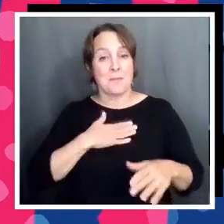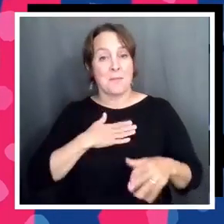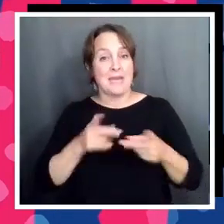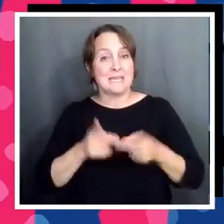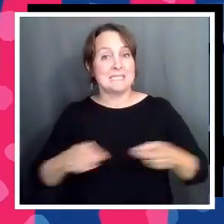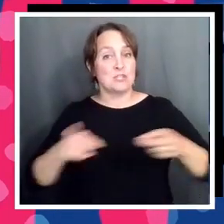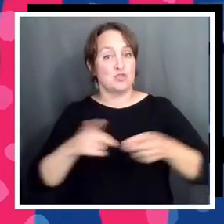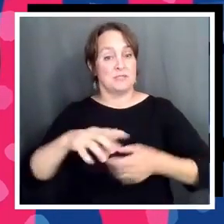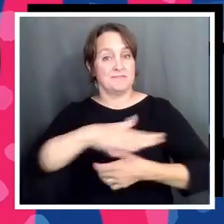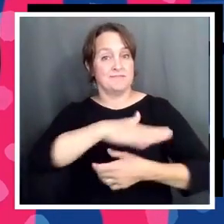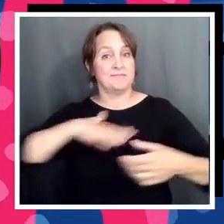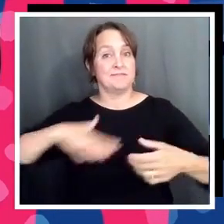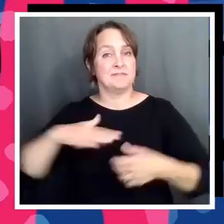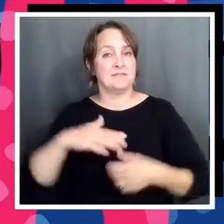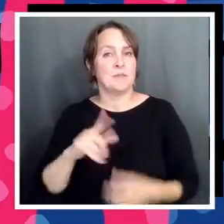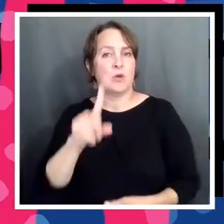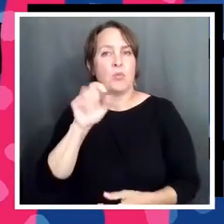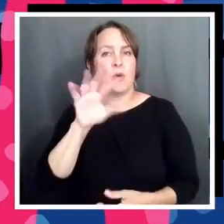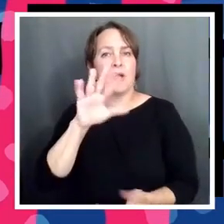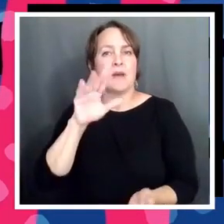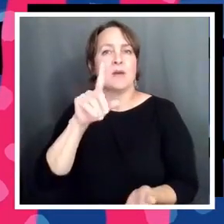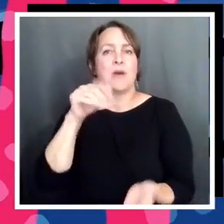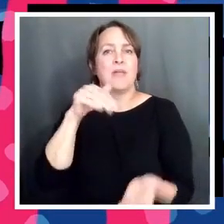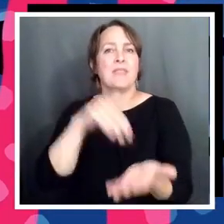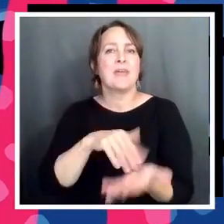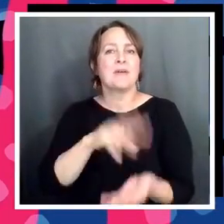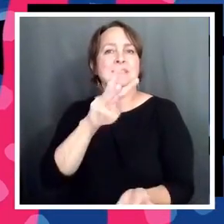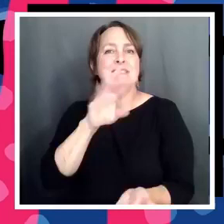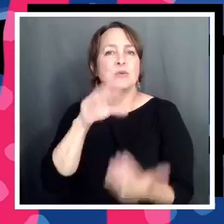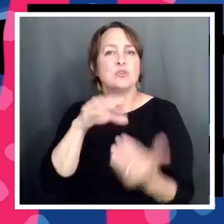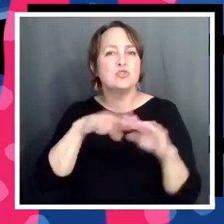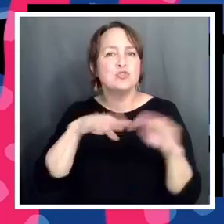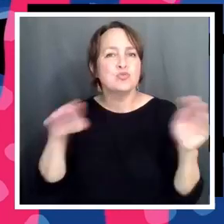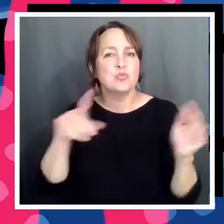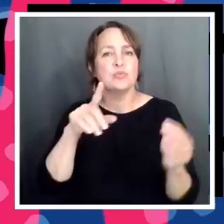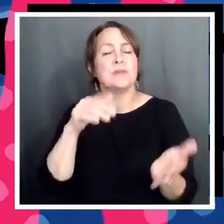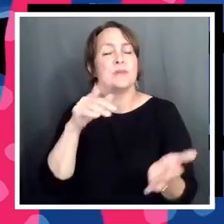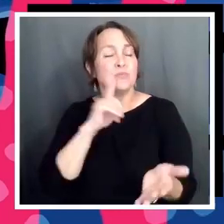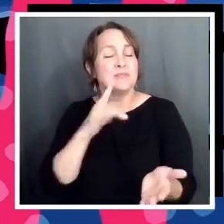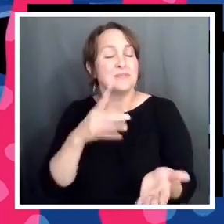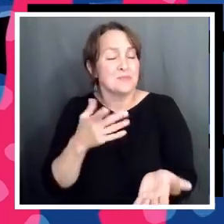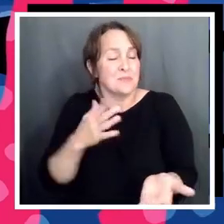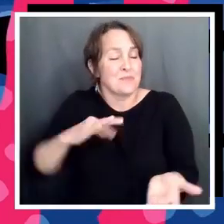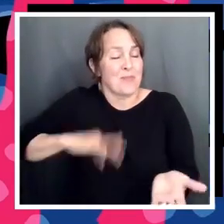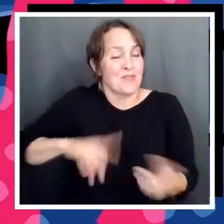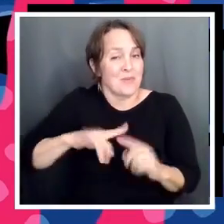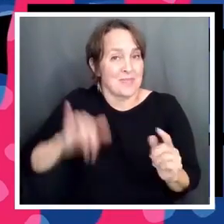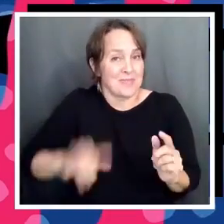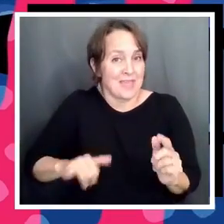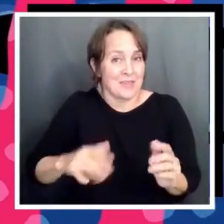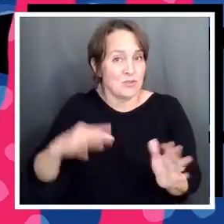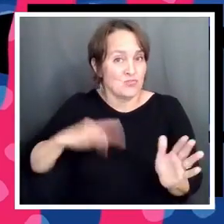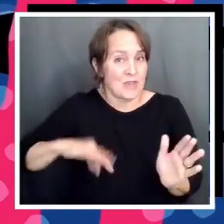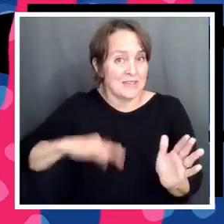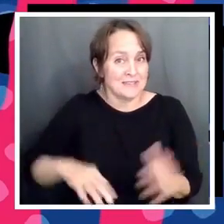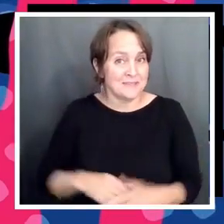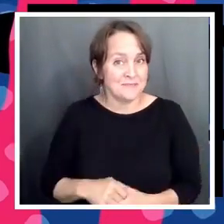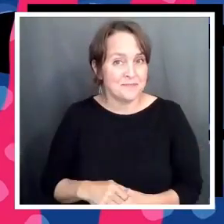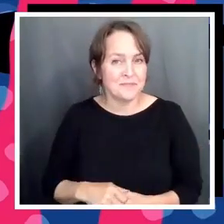EFFORTS ARE SO EXTREMELY IMPORTANT.